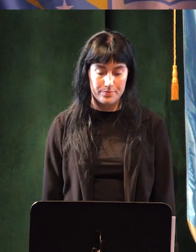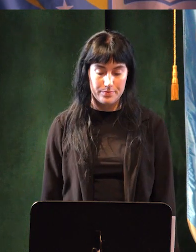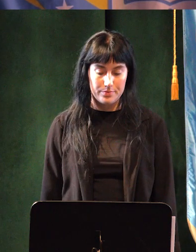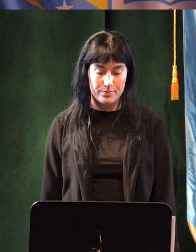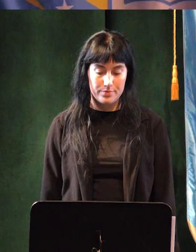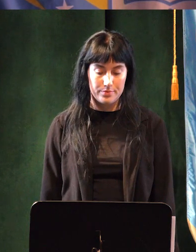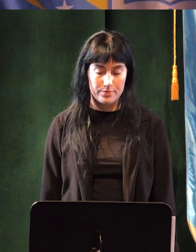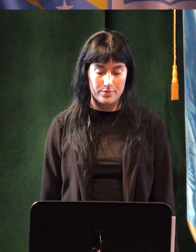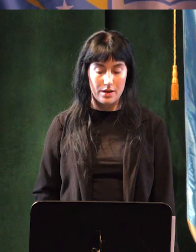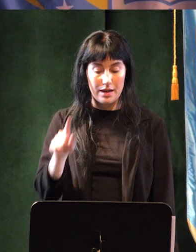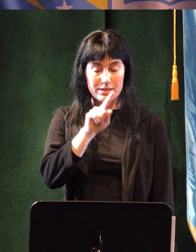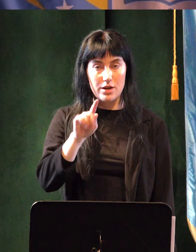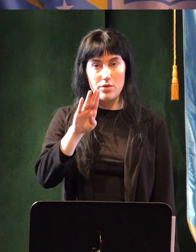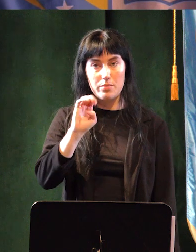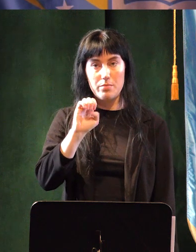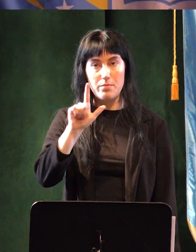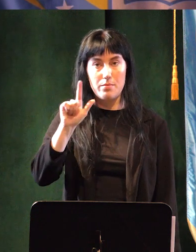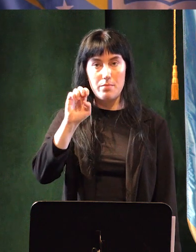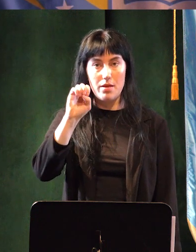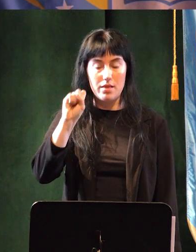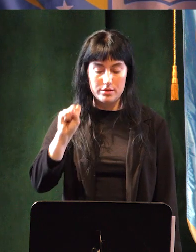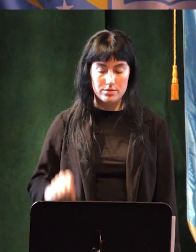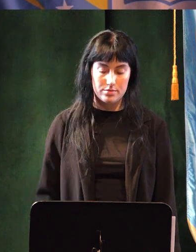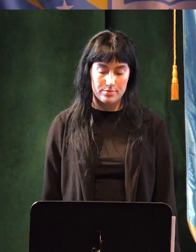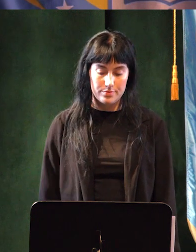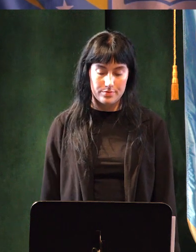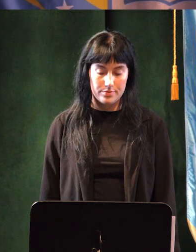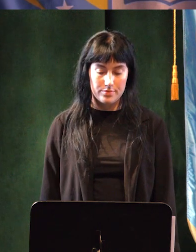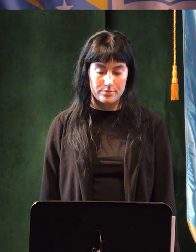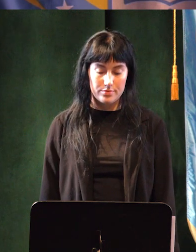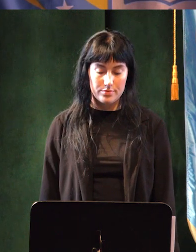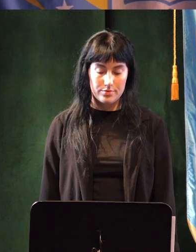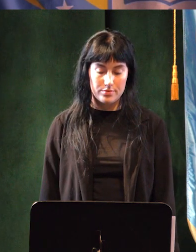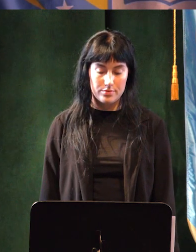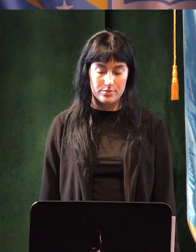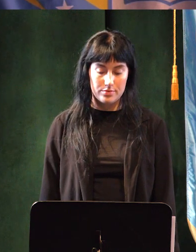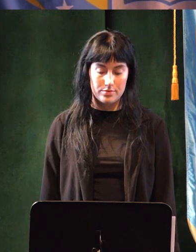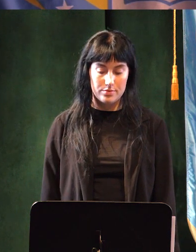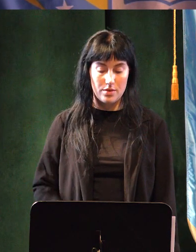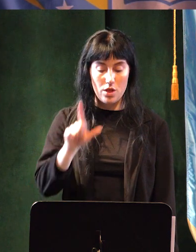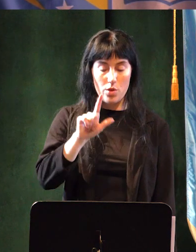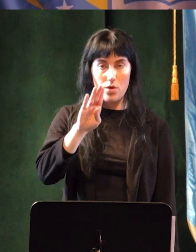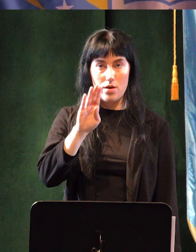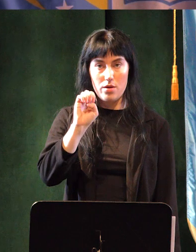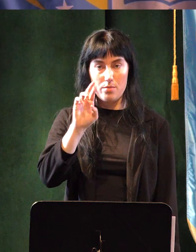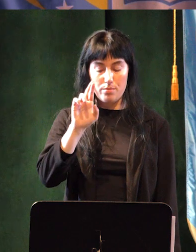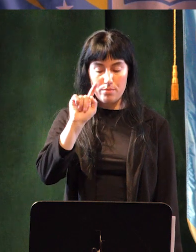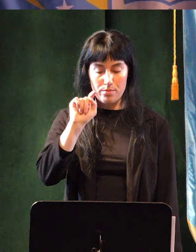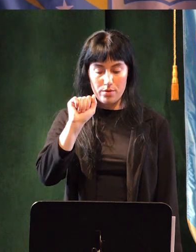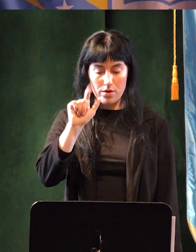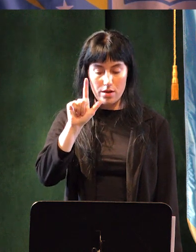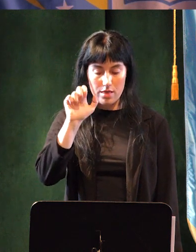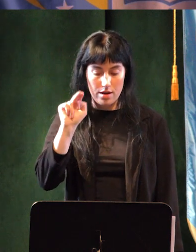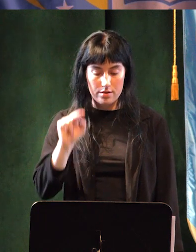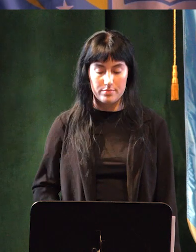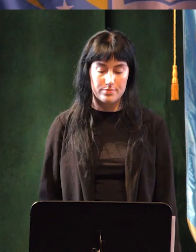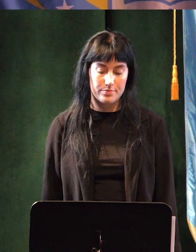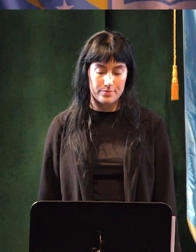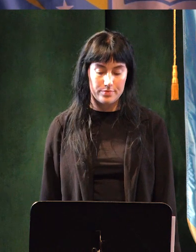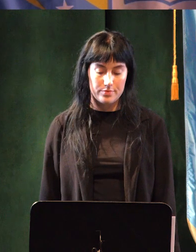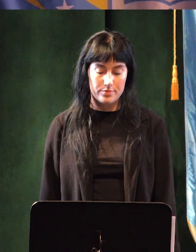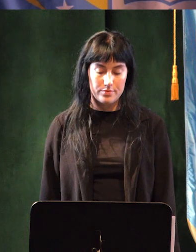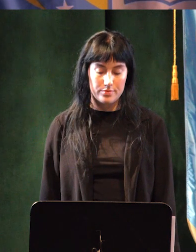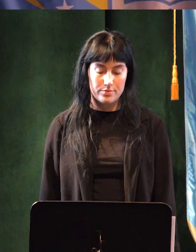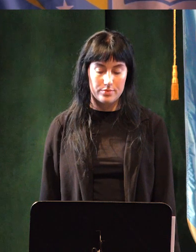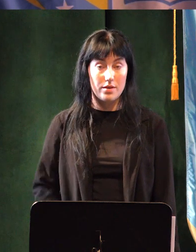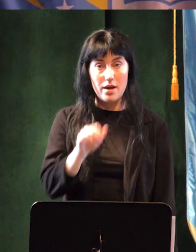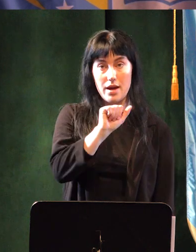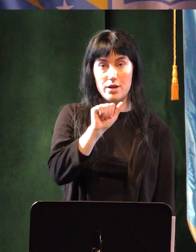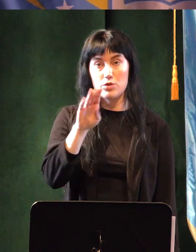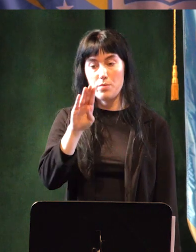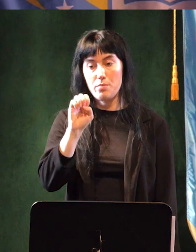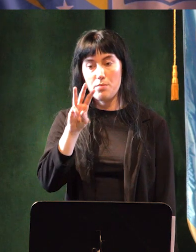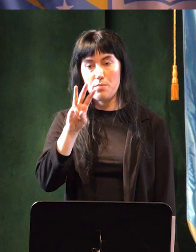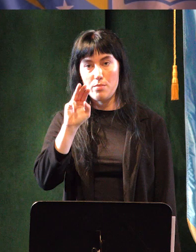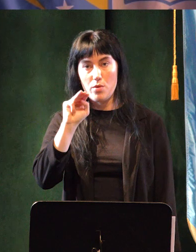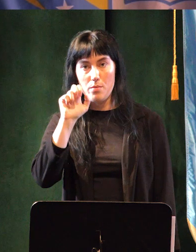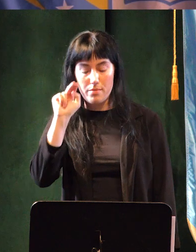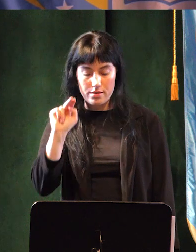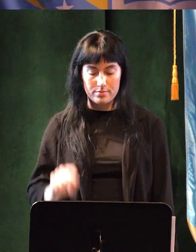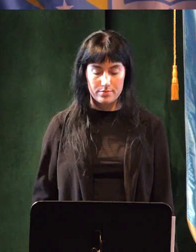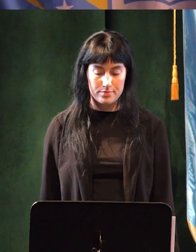Zachary Bellus Lauren berdal an angel Bowman